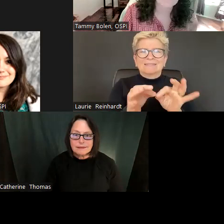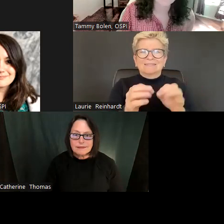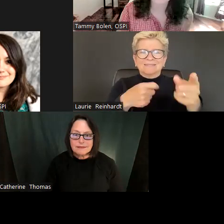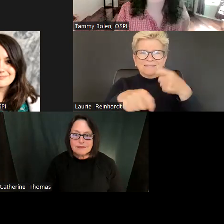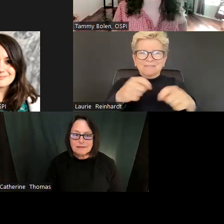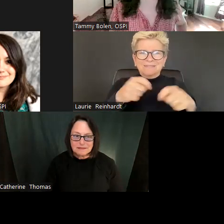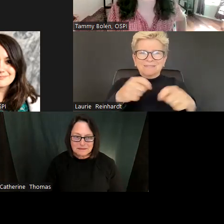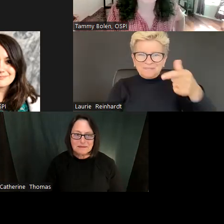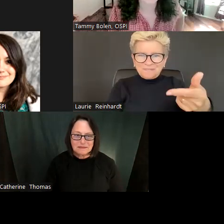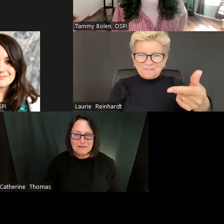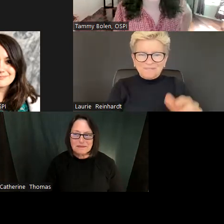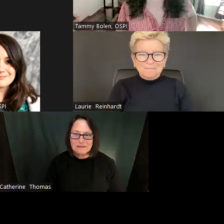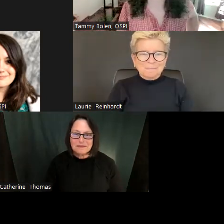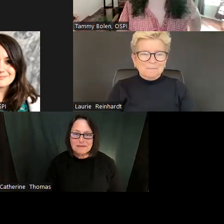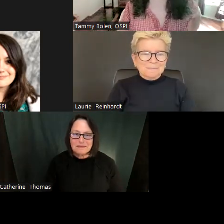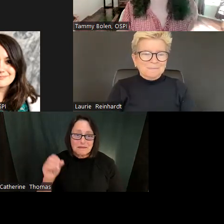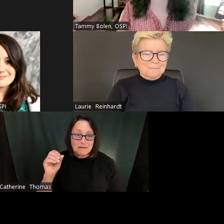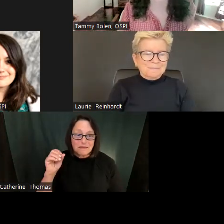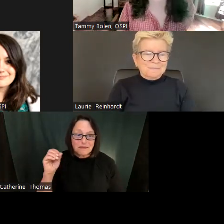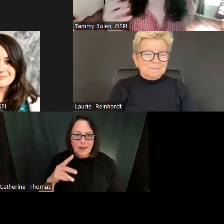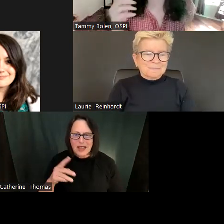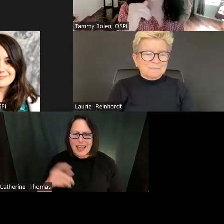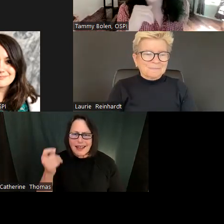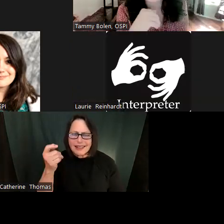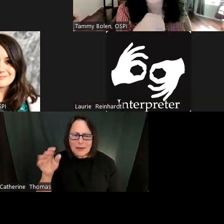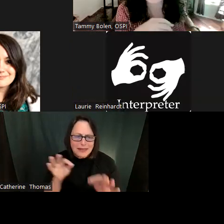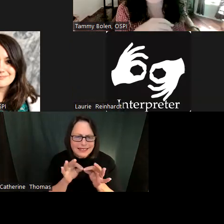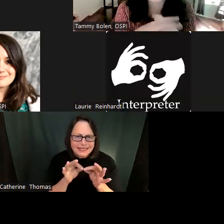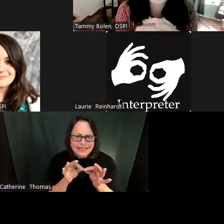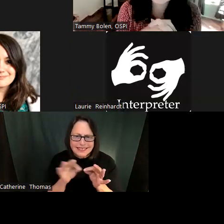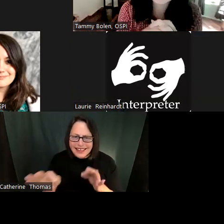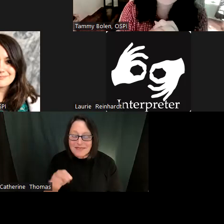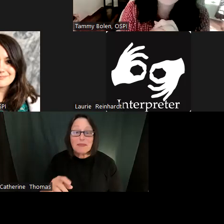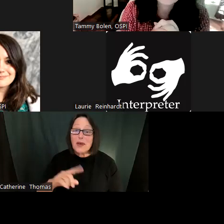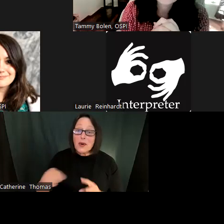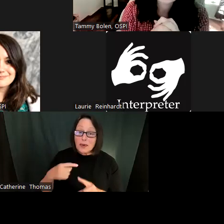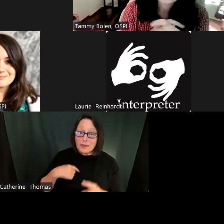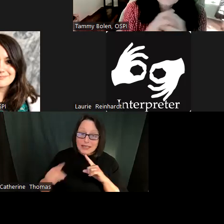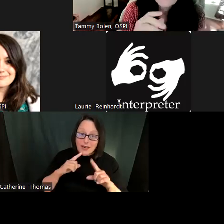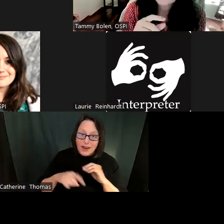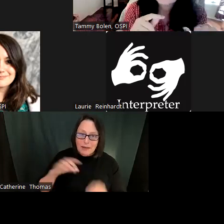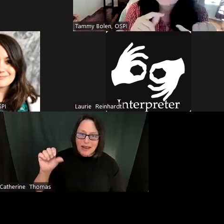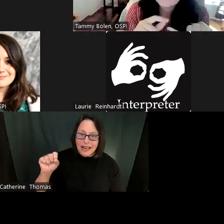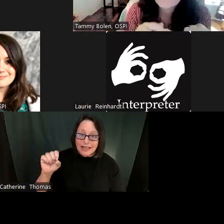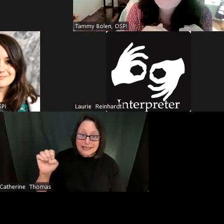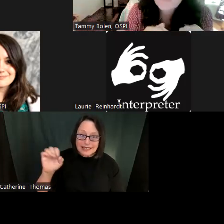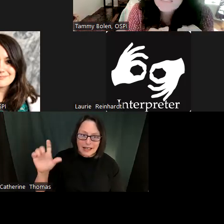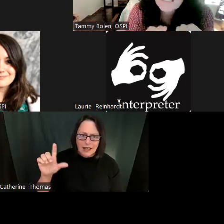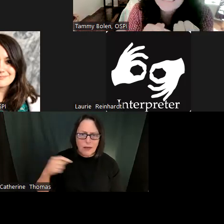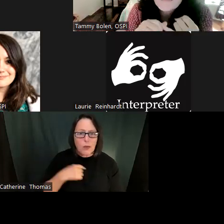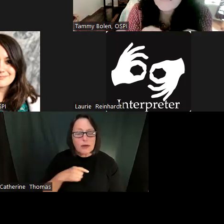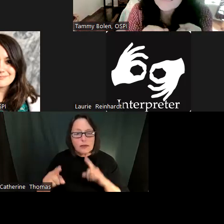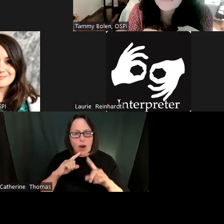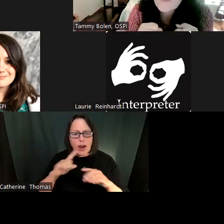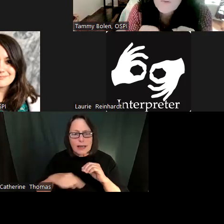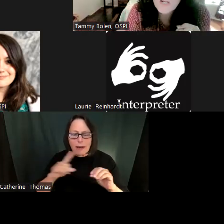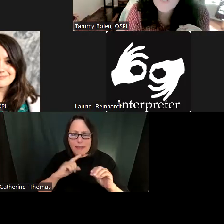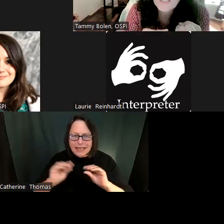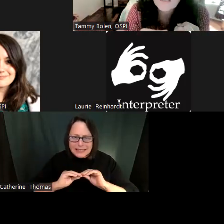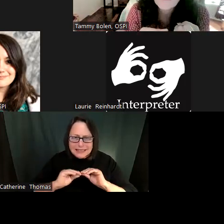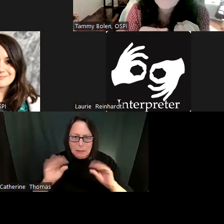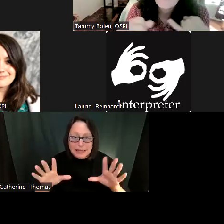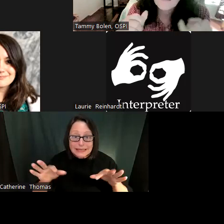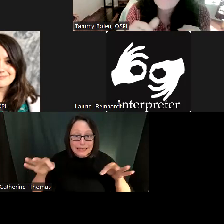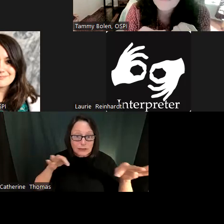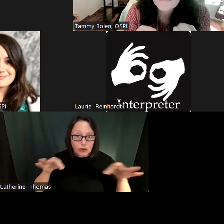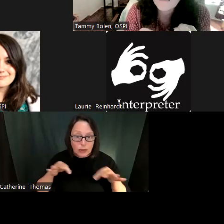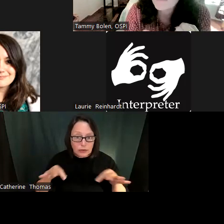And SCL will not be beneficial or may not be beneficial. So that. And in terms of My slides are not forwarding.